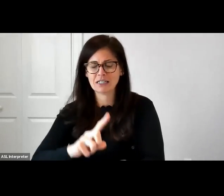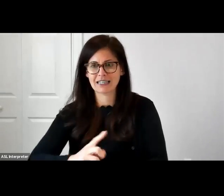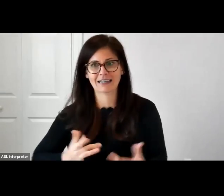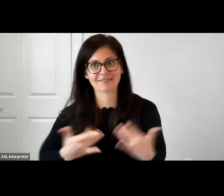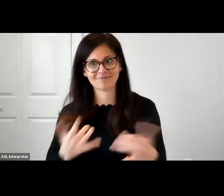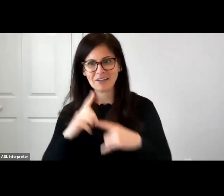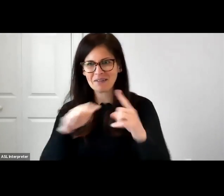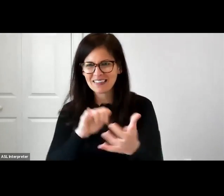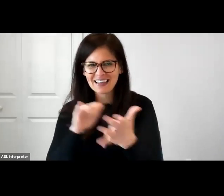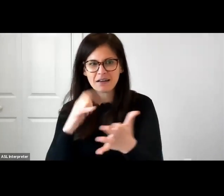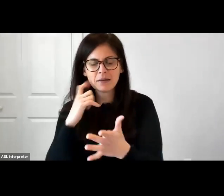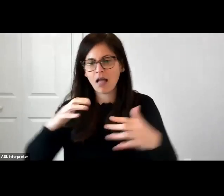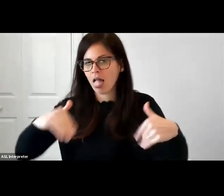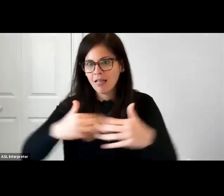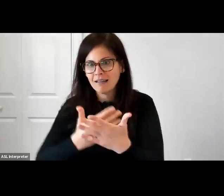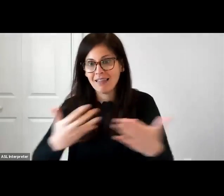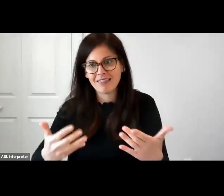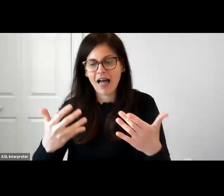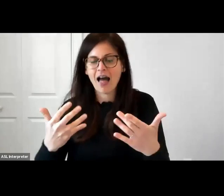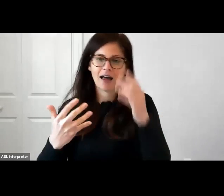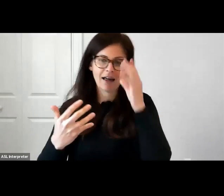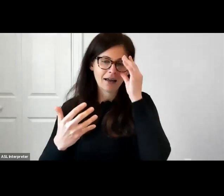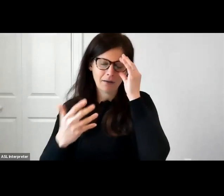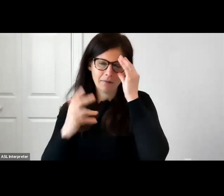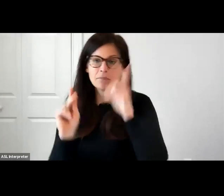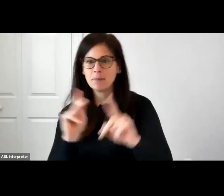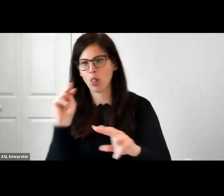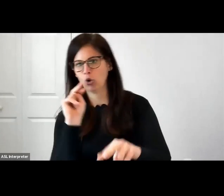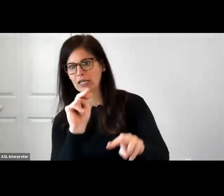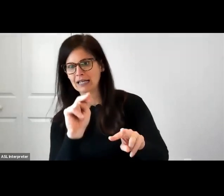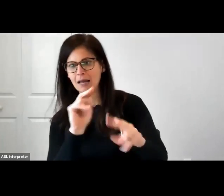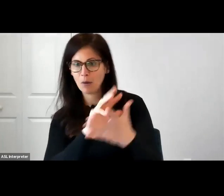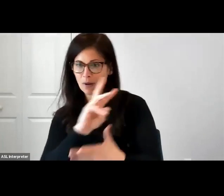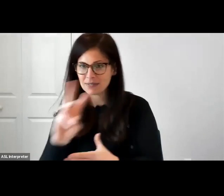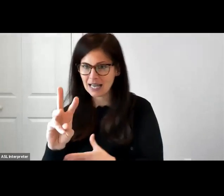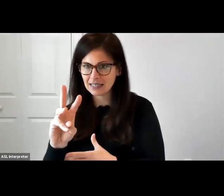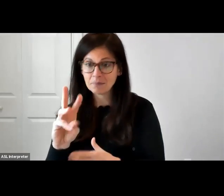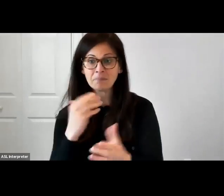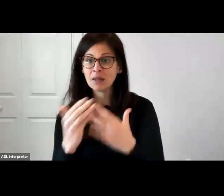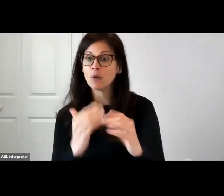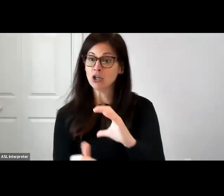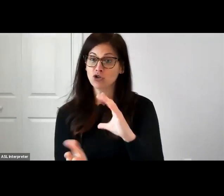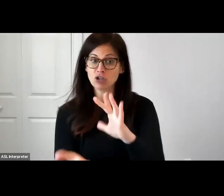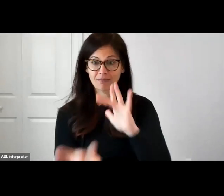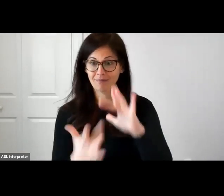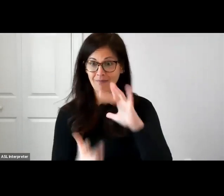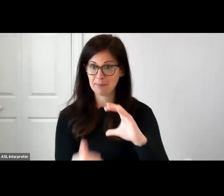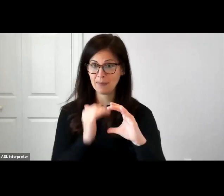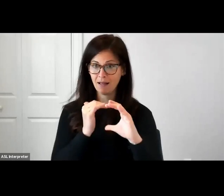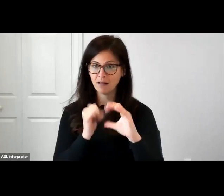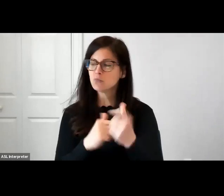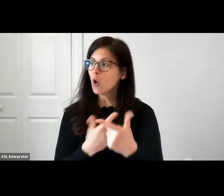because I haven't had a lot of traffic through there, and sent me an e-mail and said, "Hey, you know, I'm Carmen, I saw you at you know,